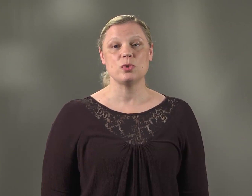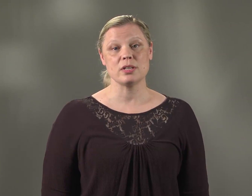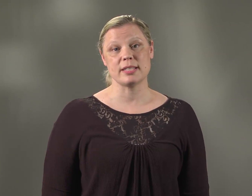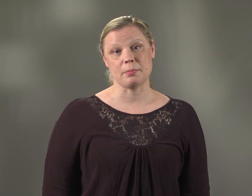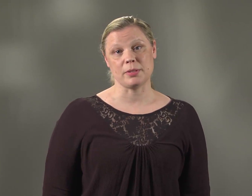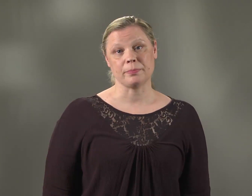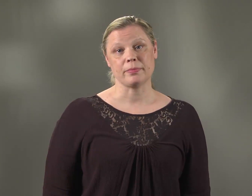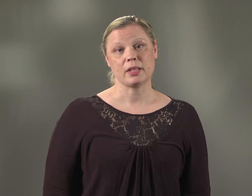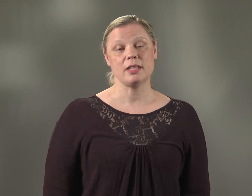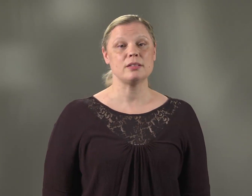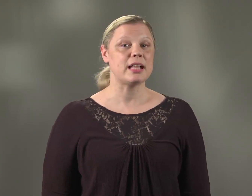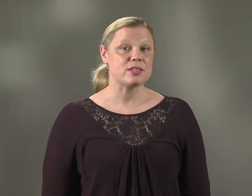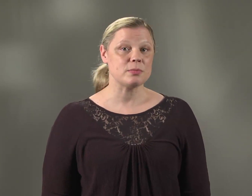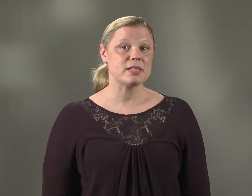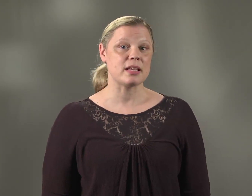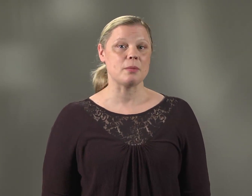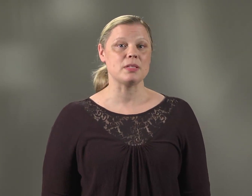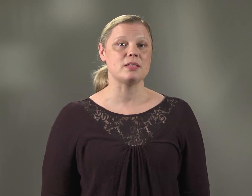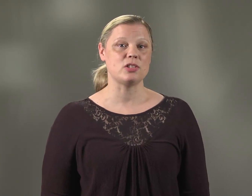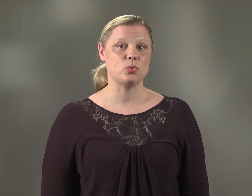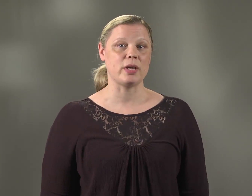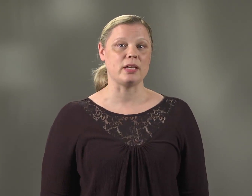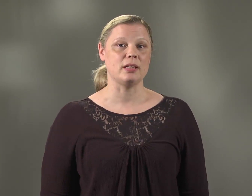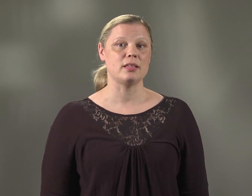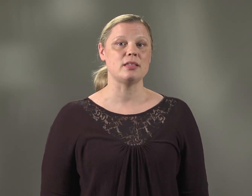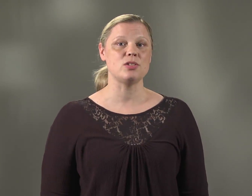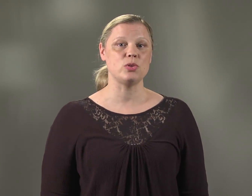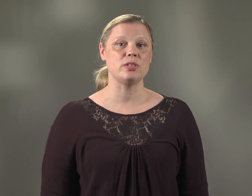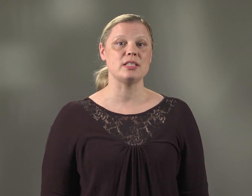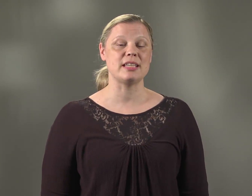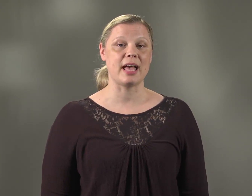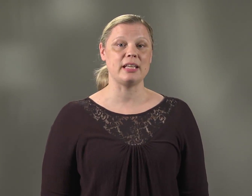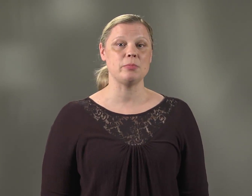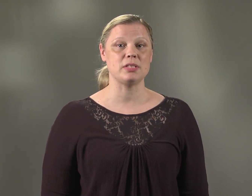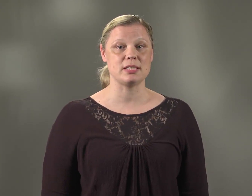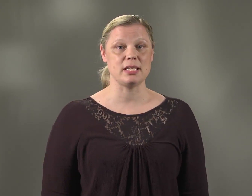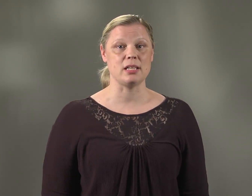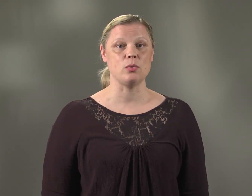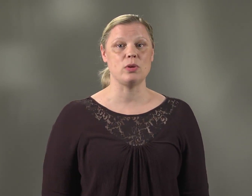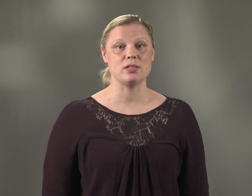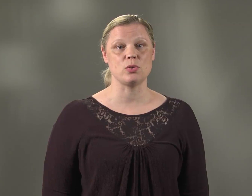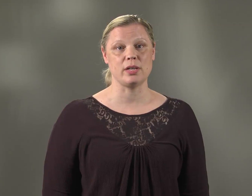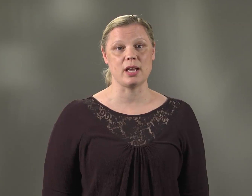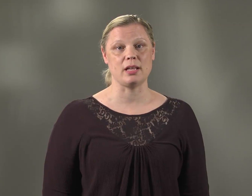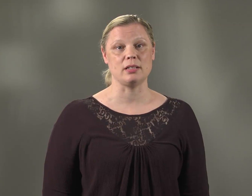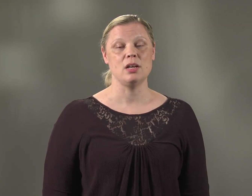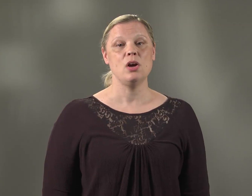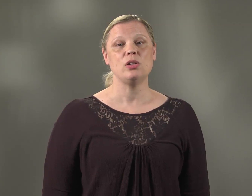For example, if the classroom is set up in such a way that the student is not able to see what is going on